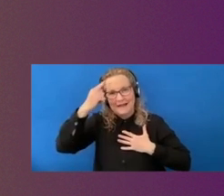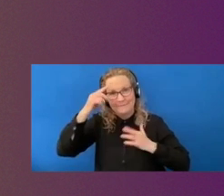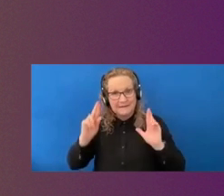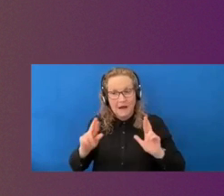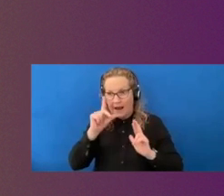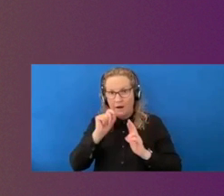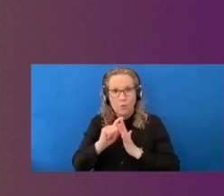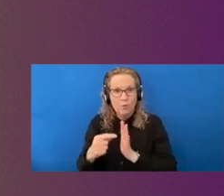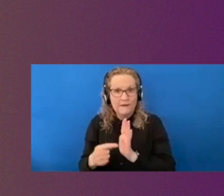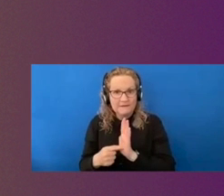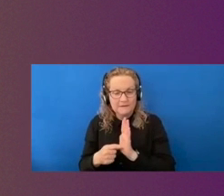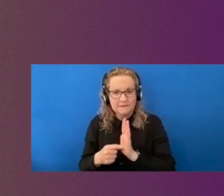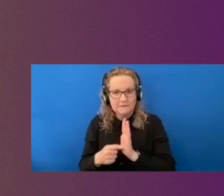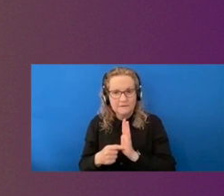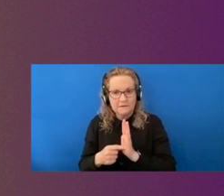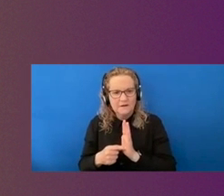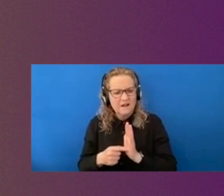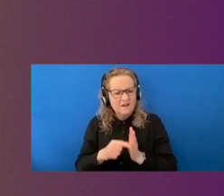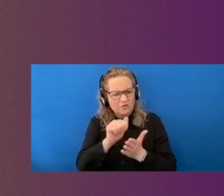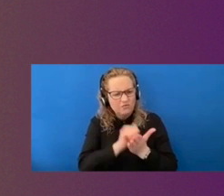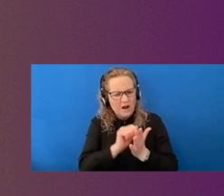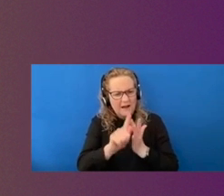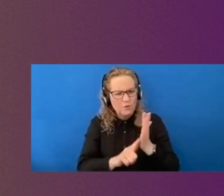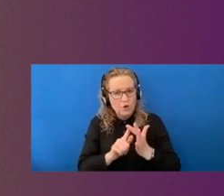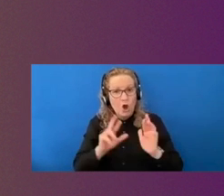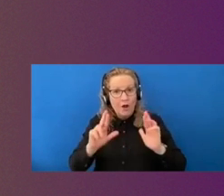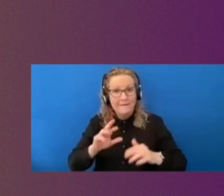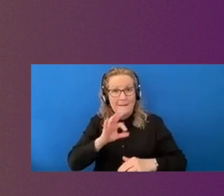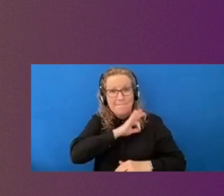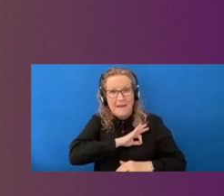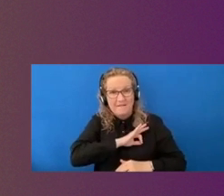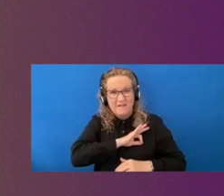like hopefully those benefits don't disappear over the future you know like hopefully we can